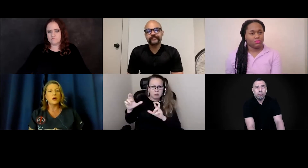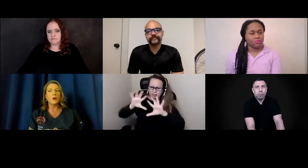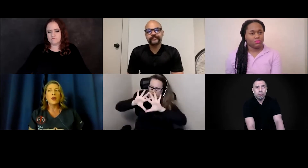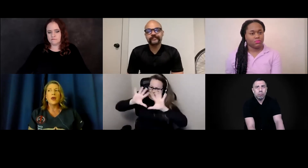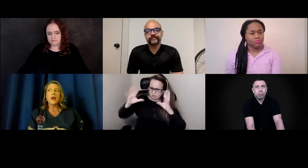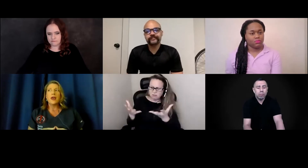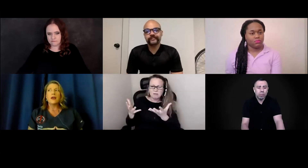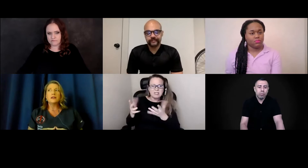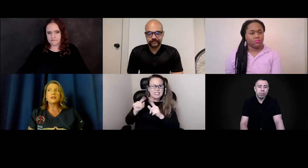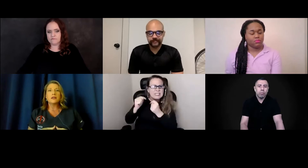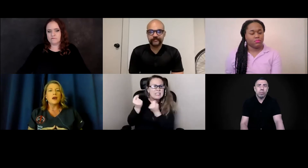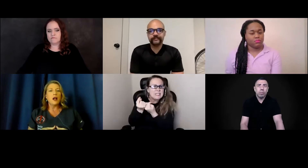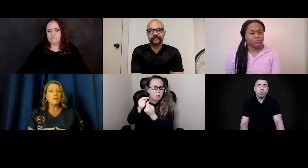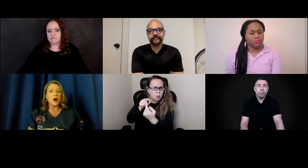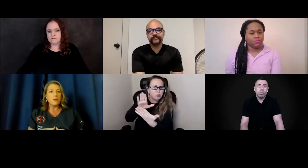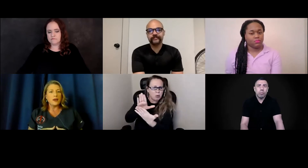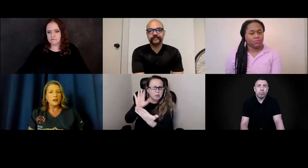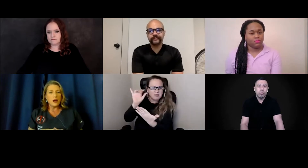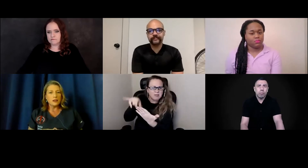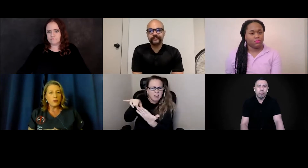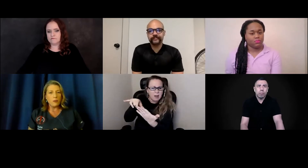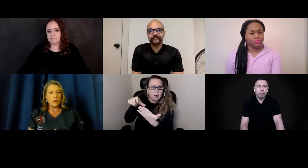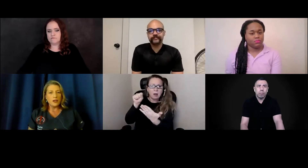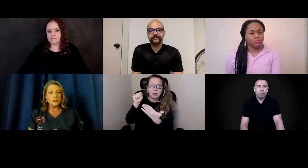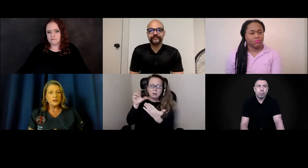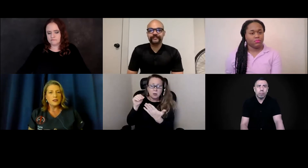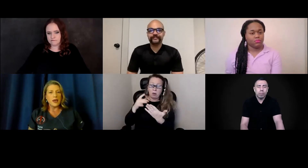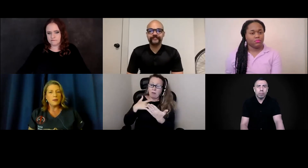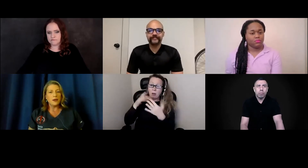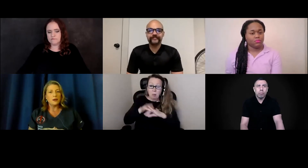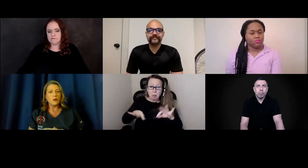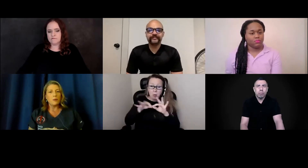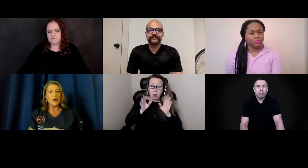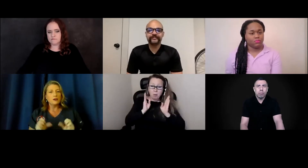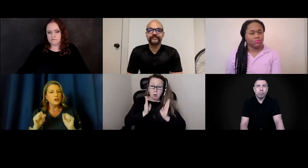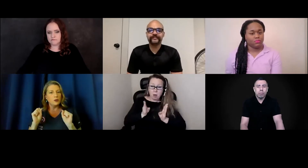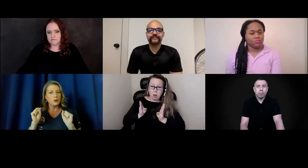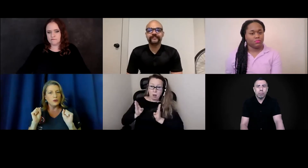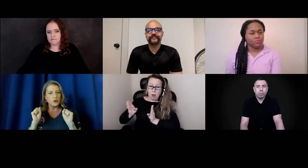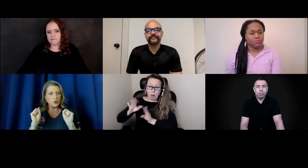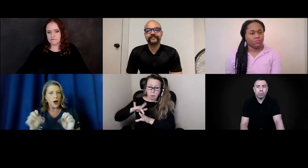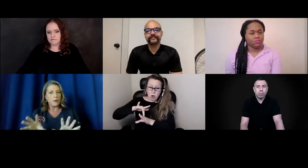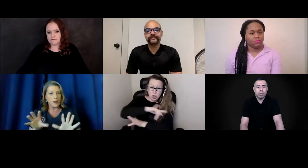So it's all about making although it is of preparations and being prepared to drop that